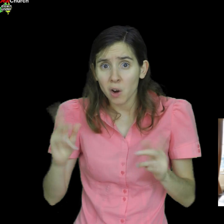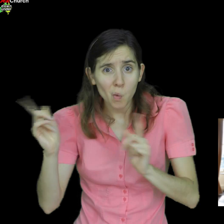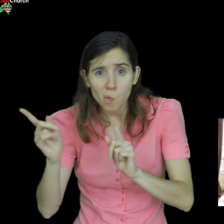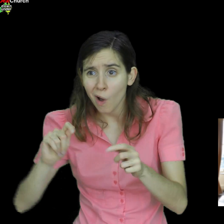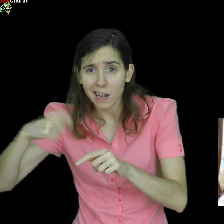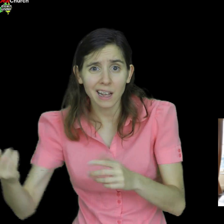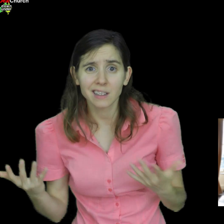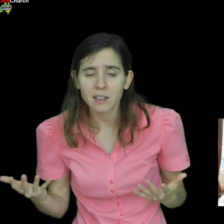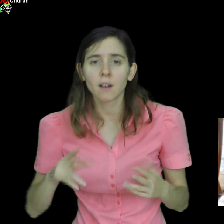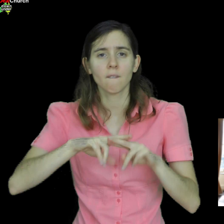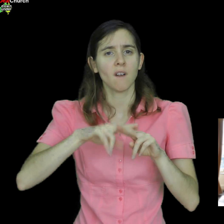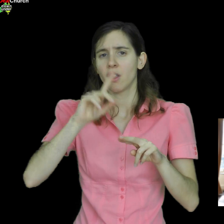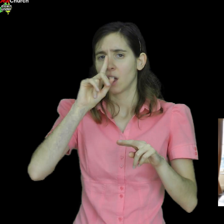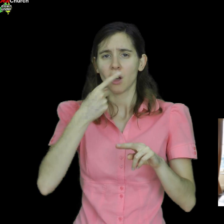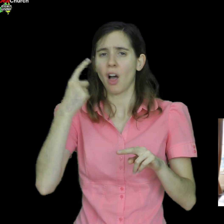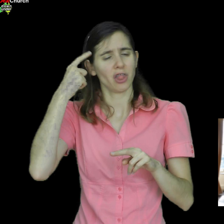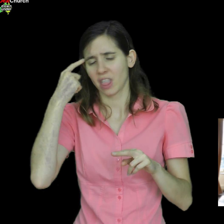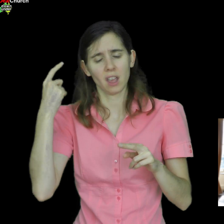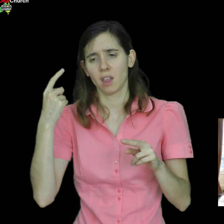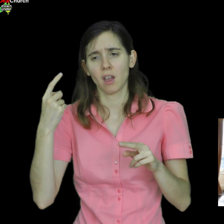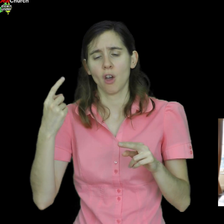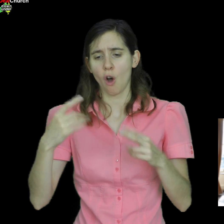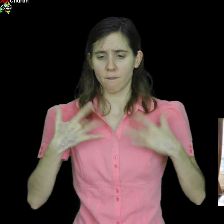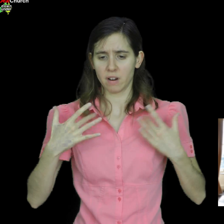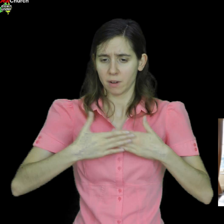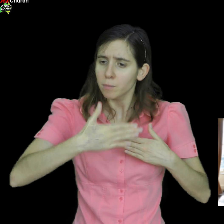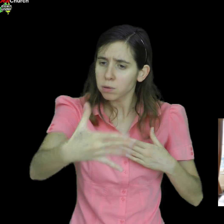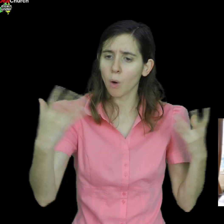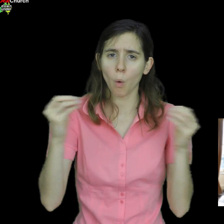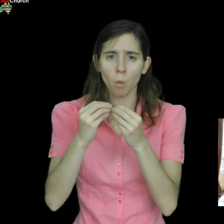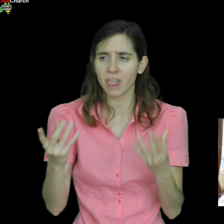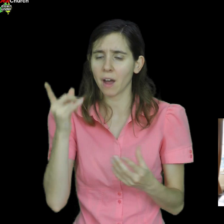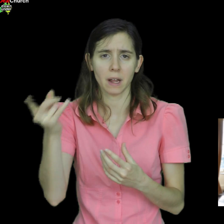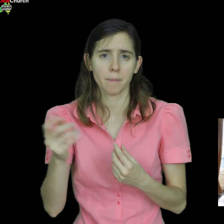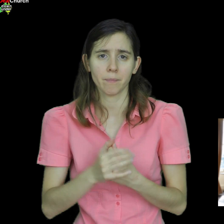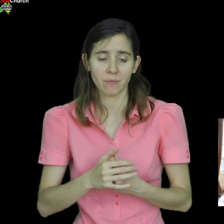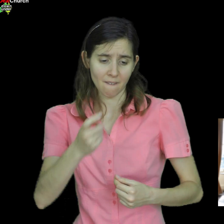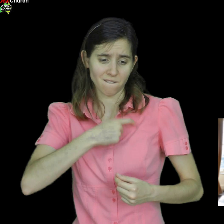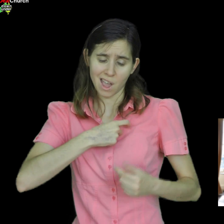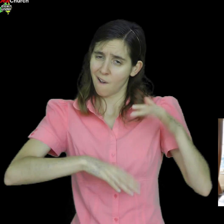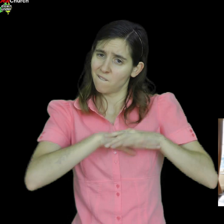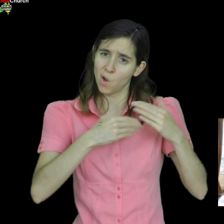think about life without his only child! Fear gripped his heart. He felt so